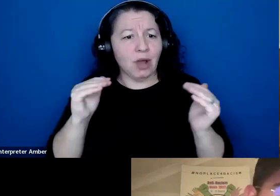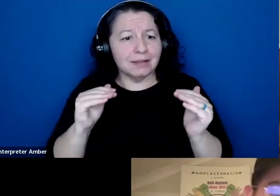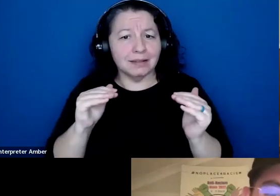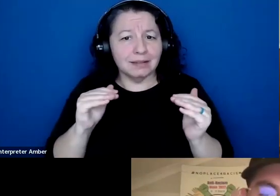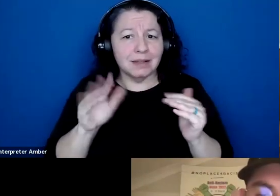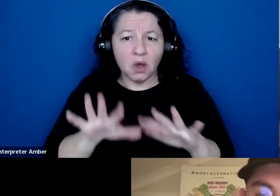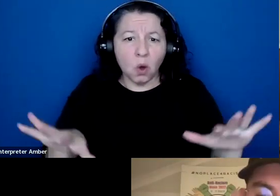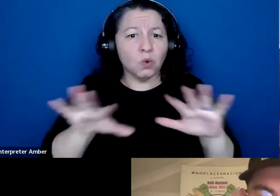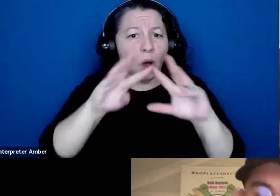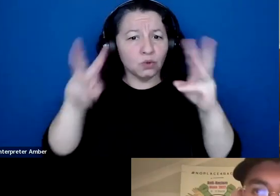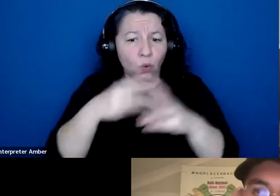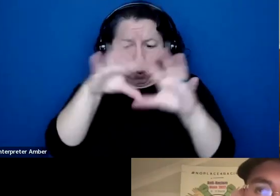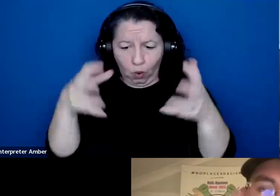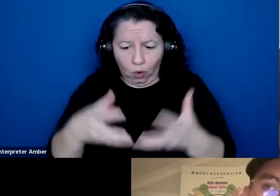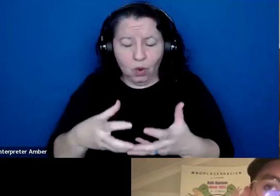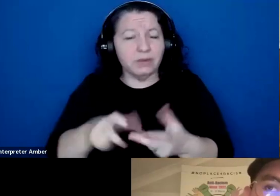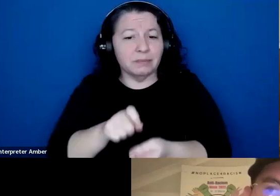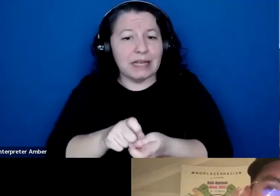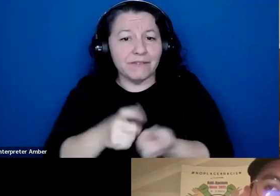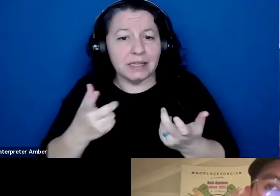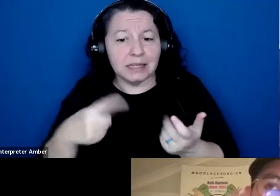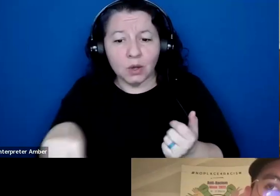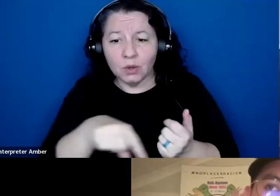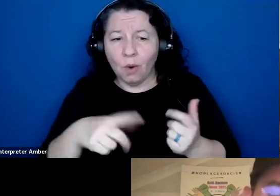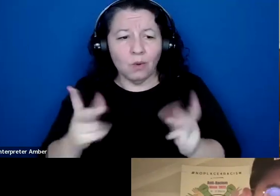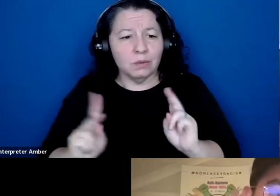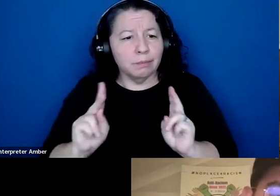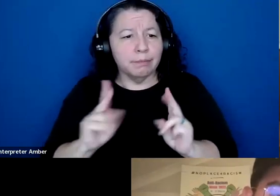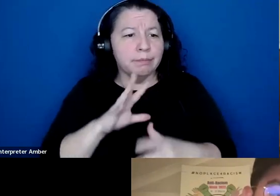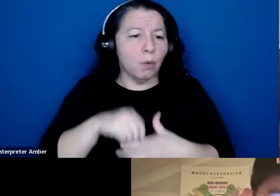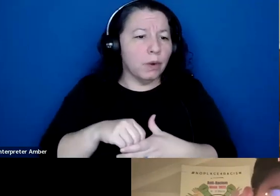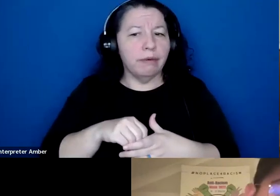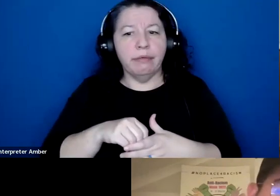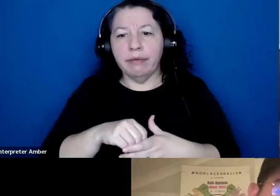the globe and specifically those within postcolonial contexts